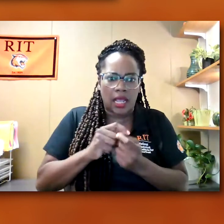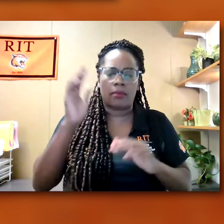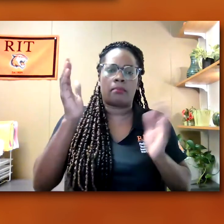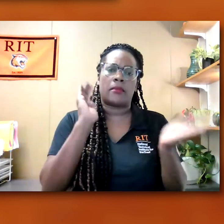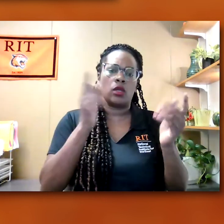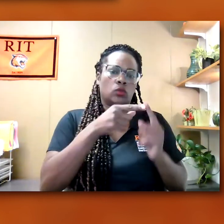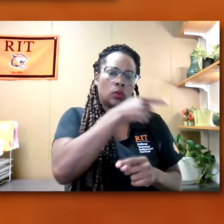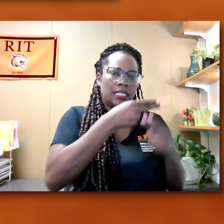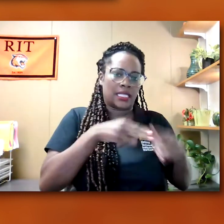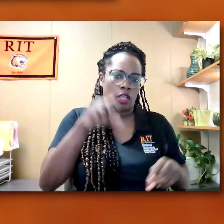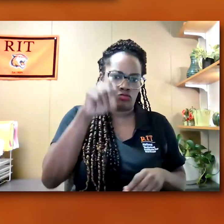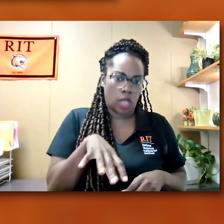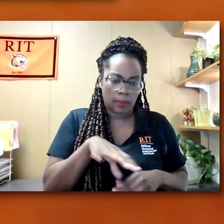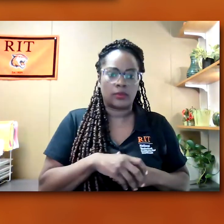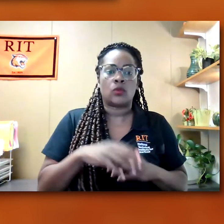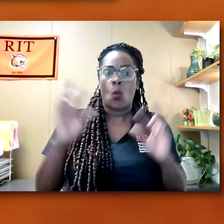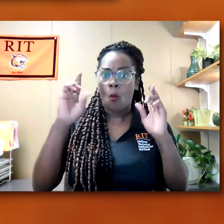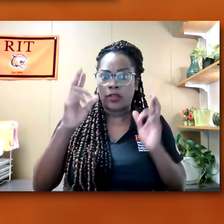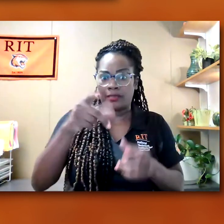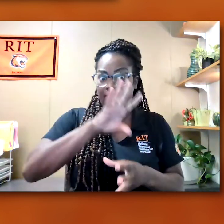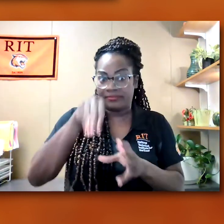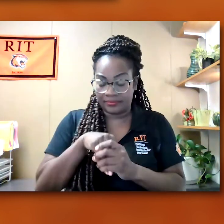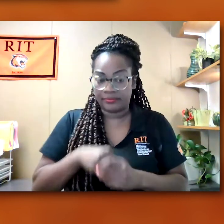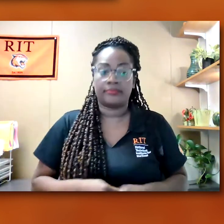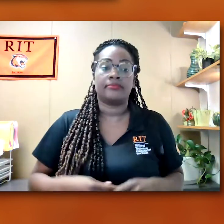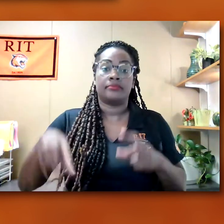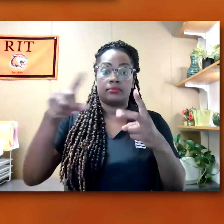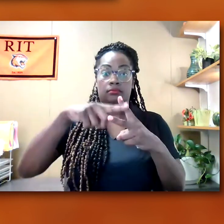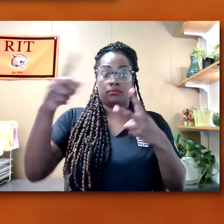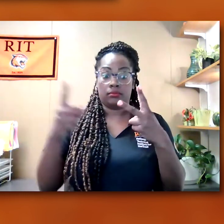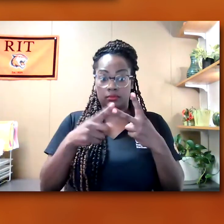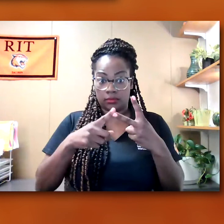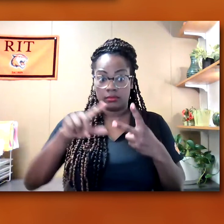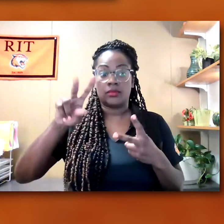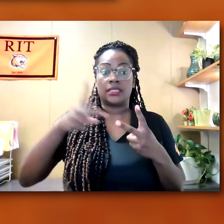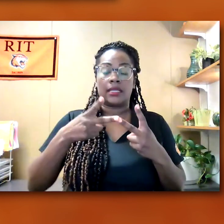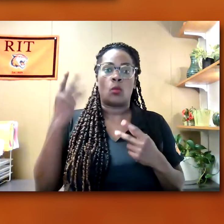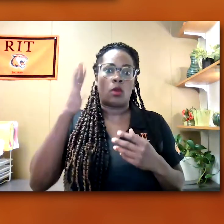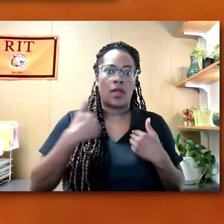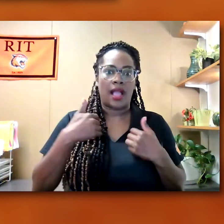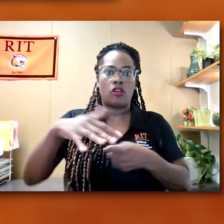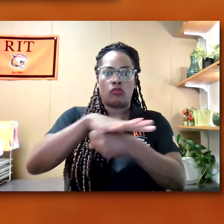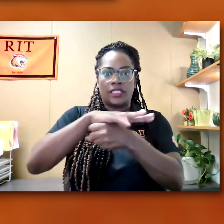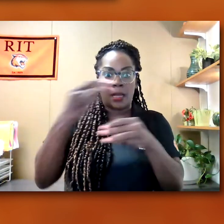And it requires a lot more details than the egg drop, so hopefully, you all can get involved in that as well.